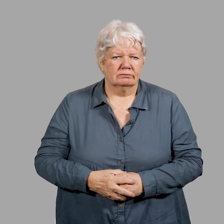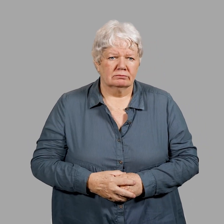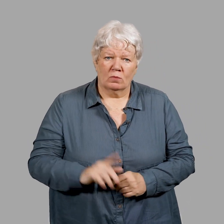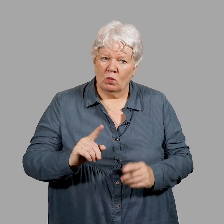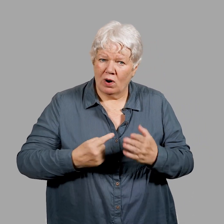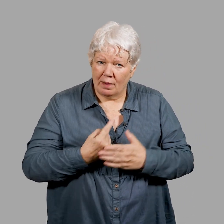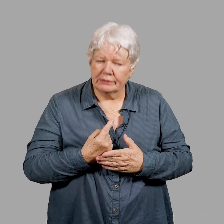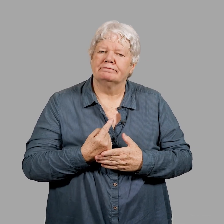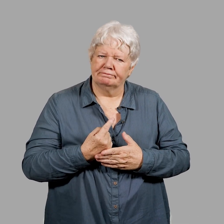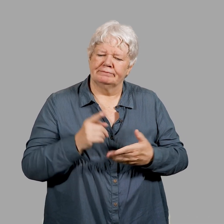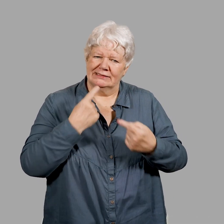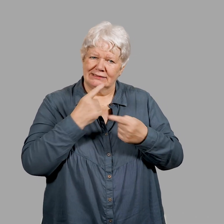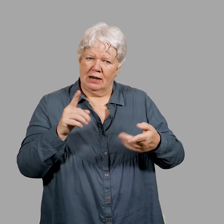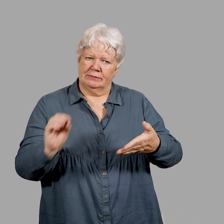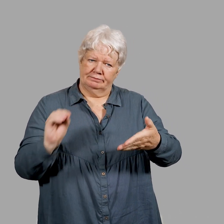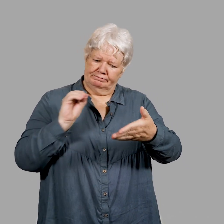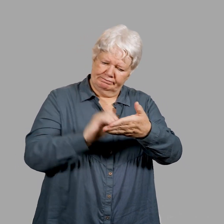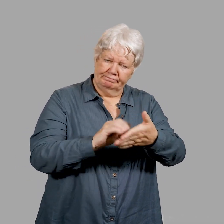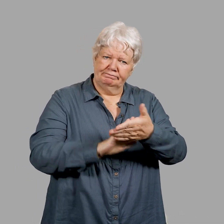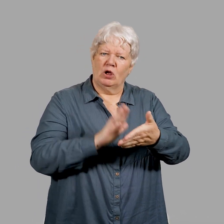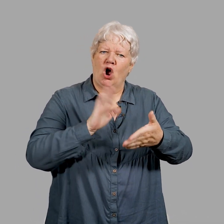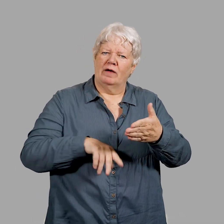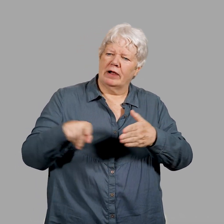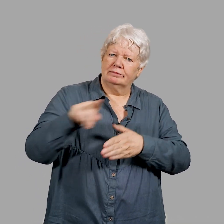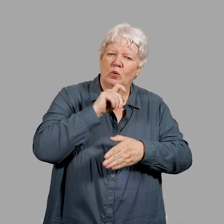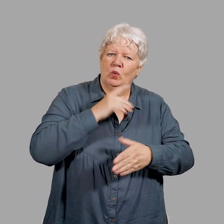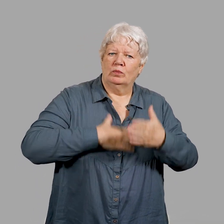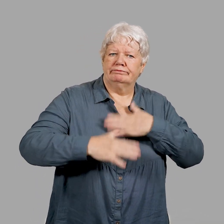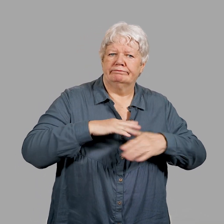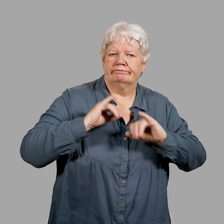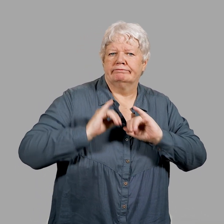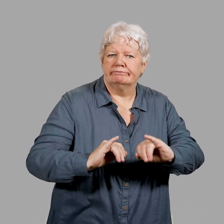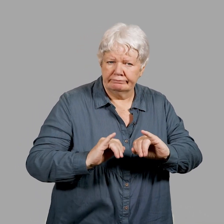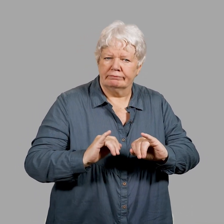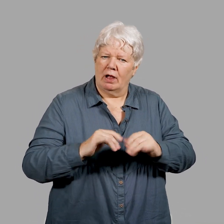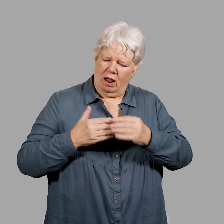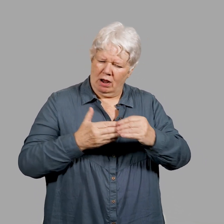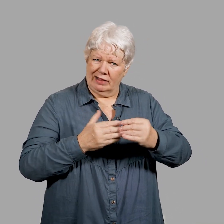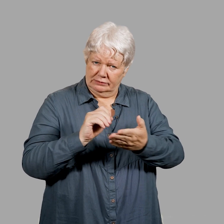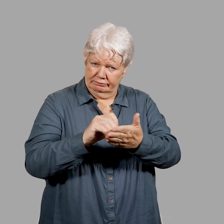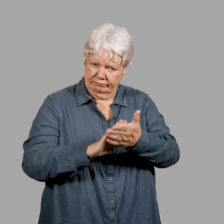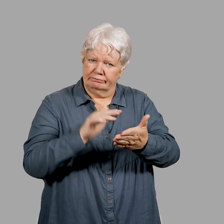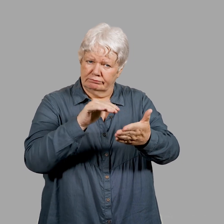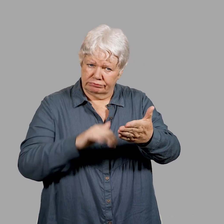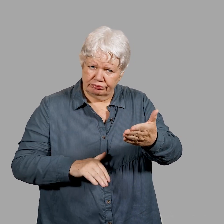Status: Statement added to academic misconduct guidance